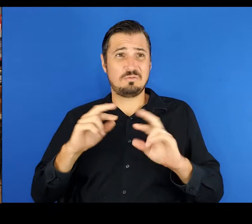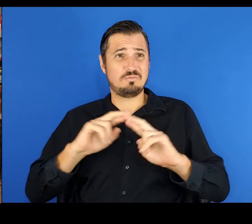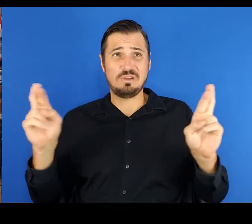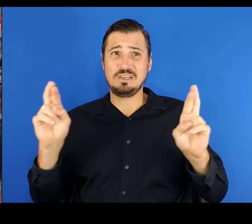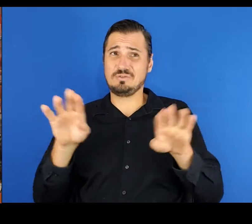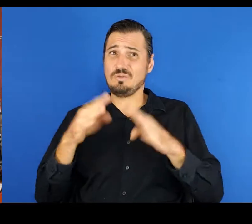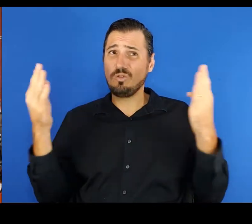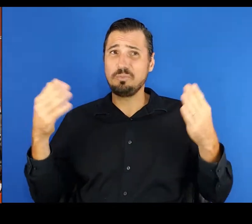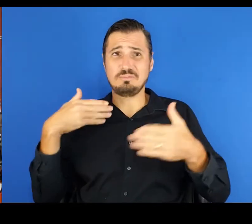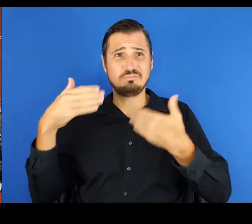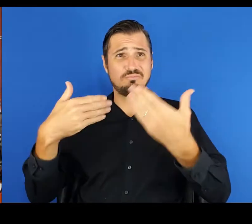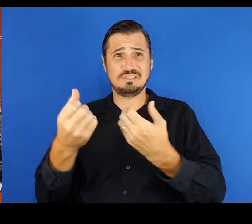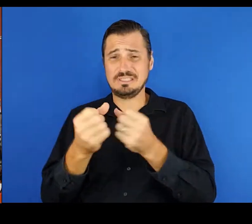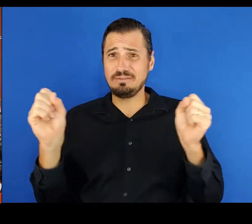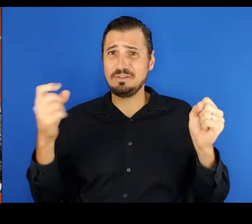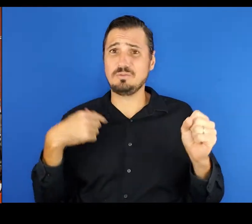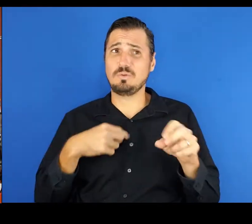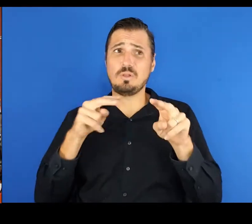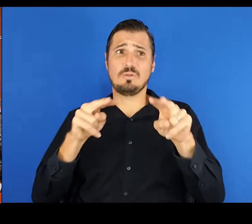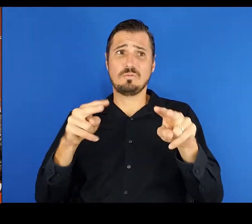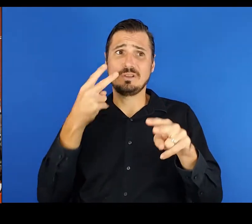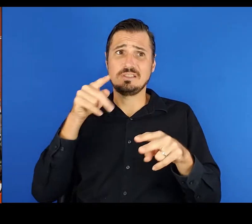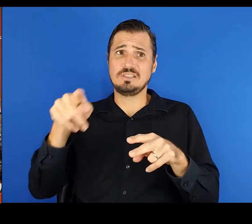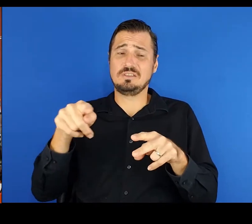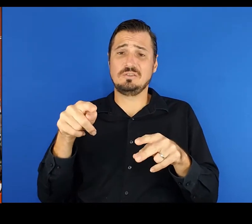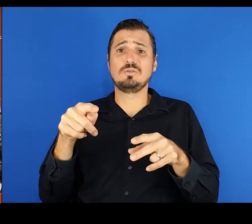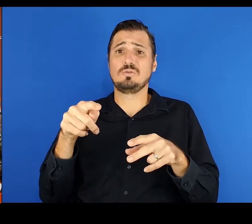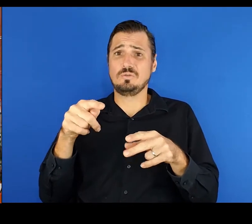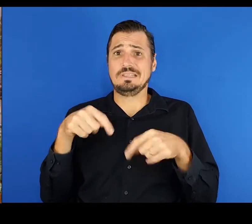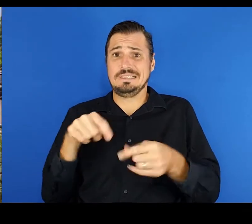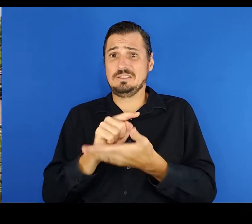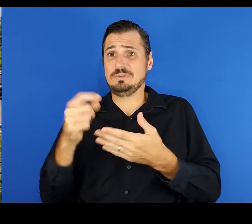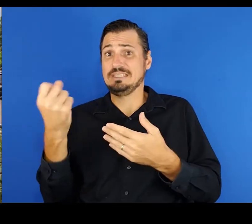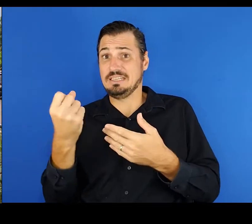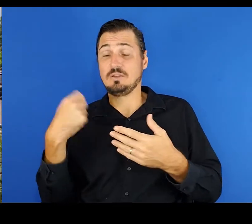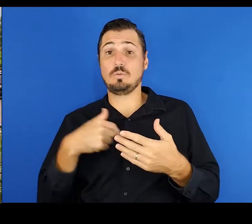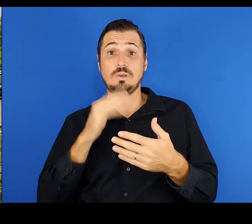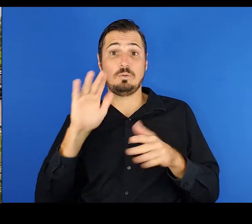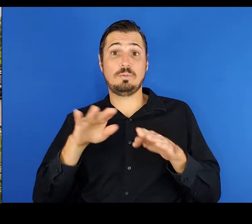We look forward to seeing everyone on Saturday at Rob’s and we’ll be open on Sunday for Mother’s Day as well